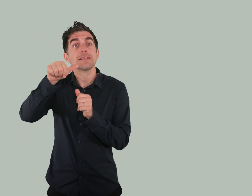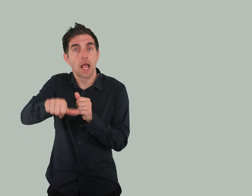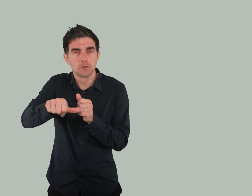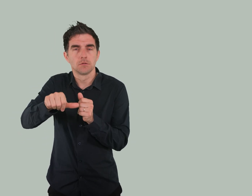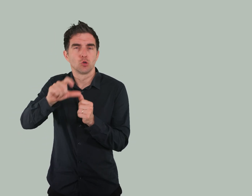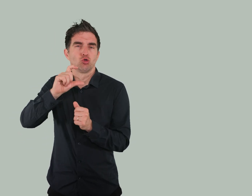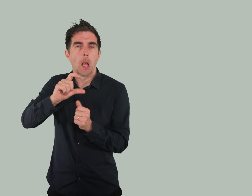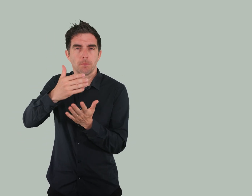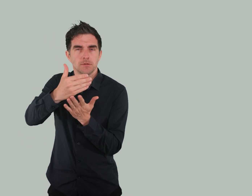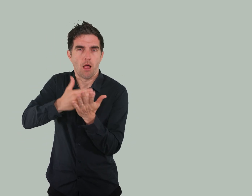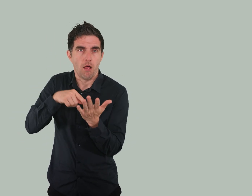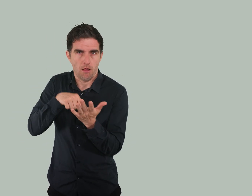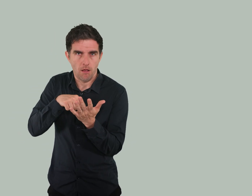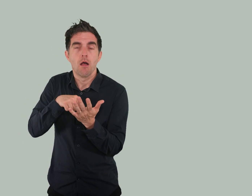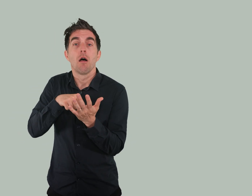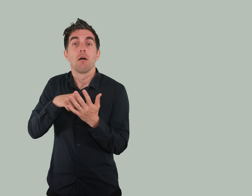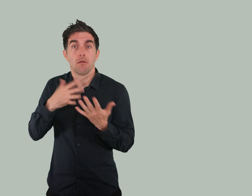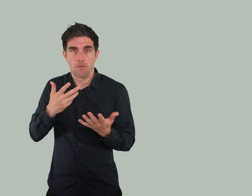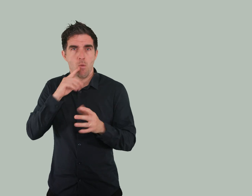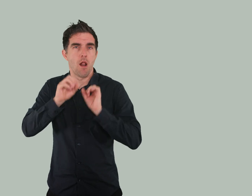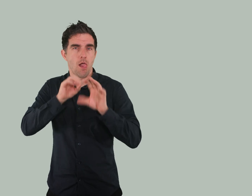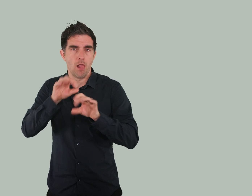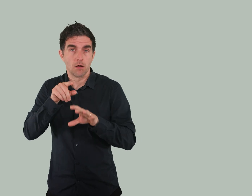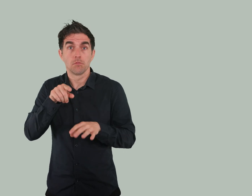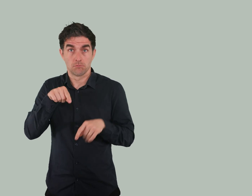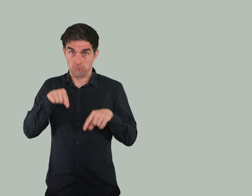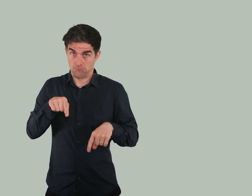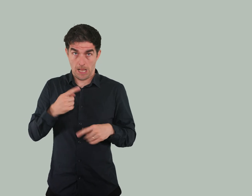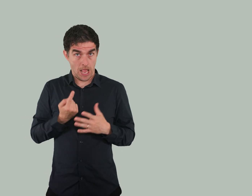As we suggest in the next chapter,